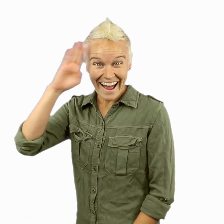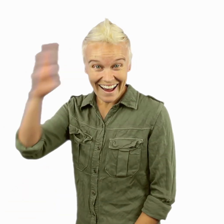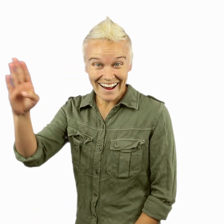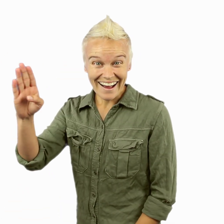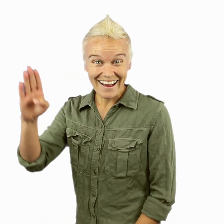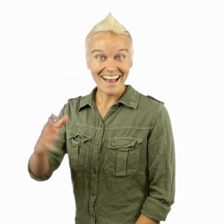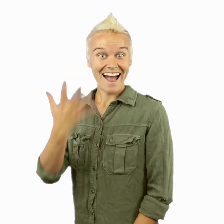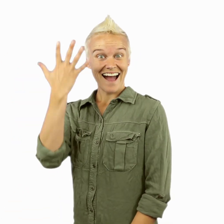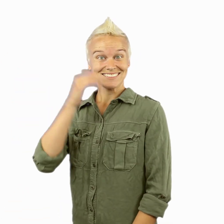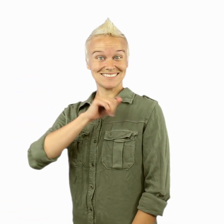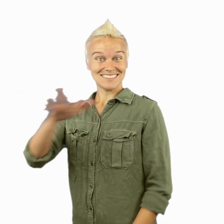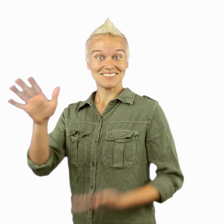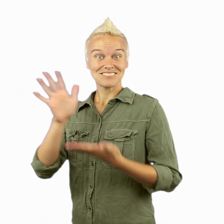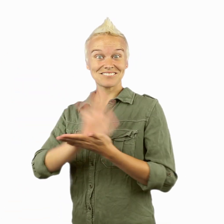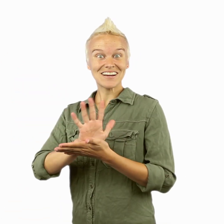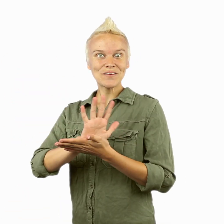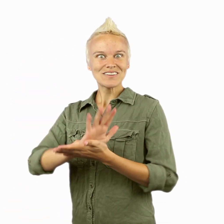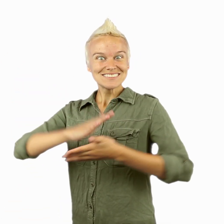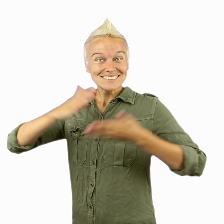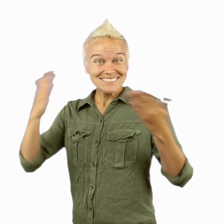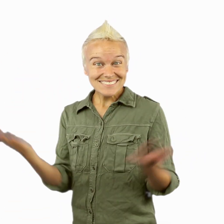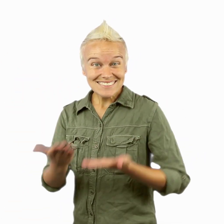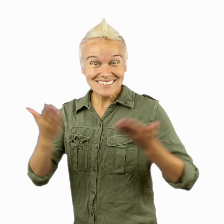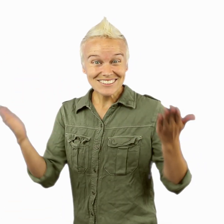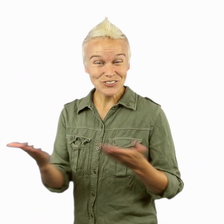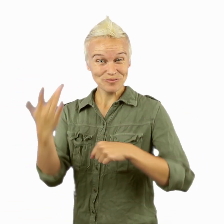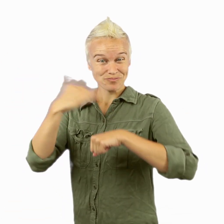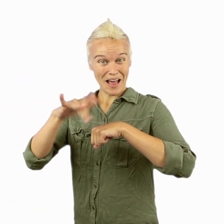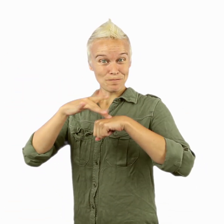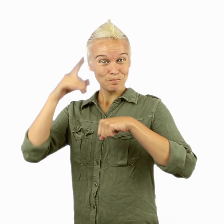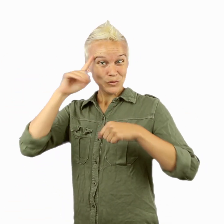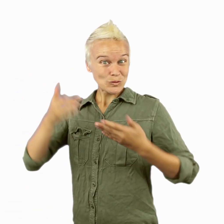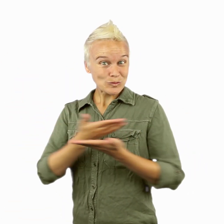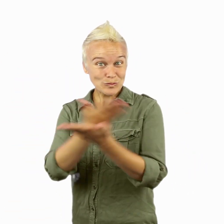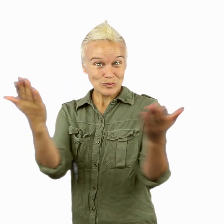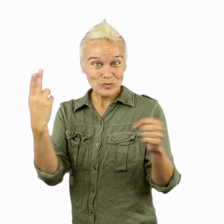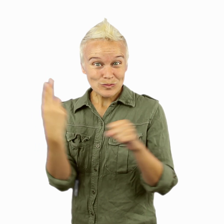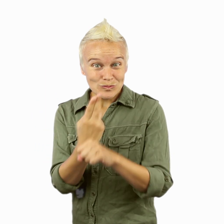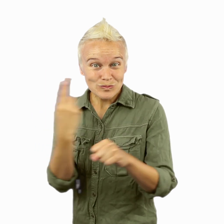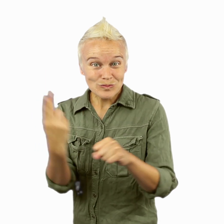Leala: Hello!!! Hands Land is finally here and ready for use.